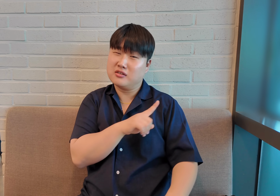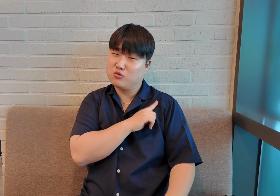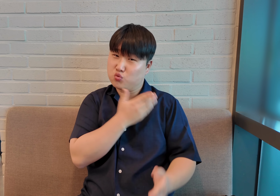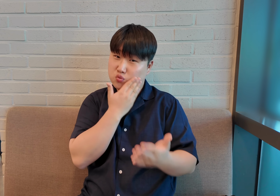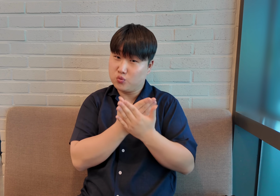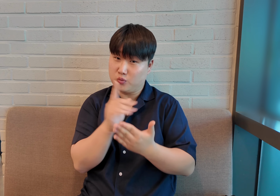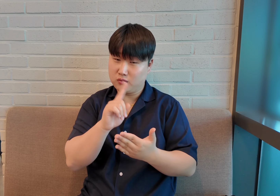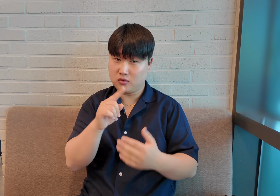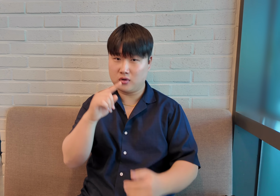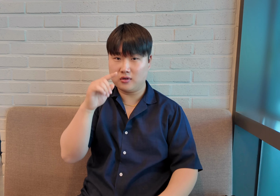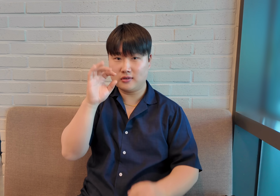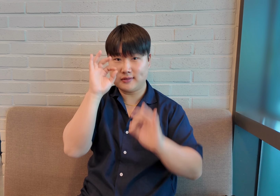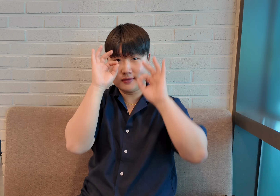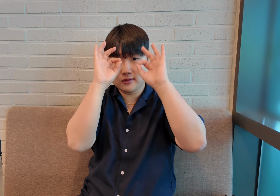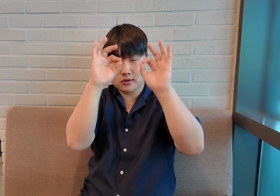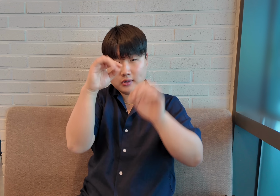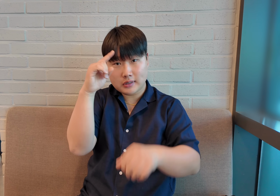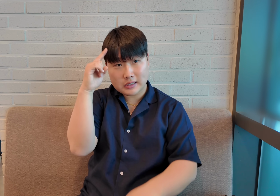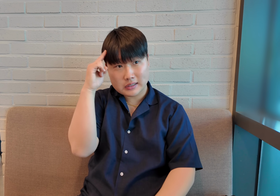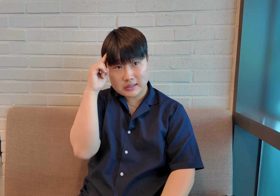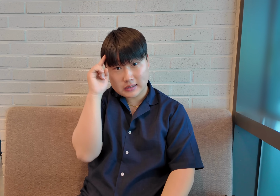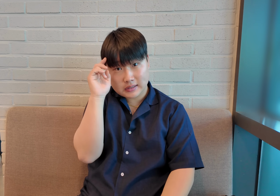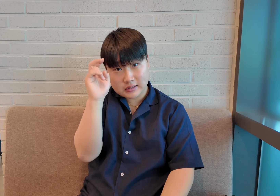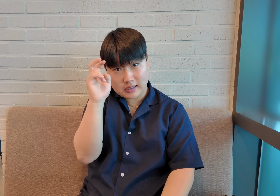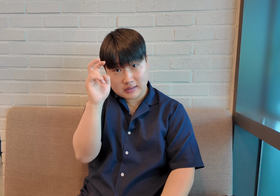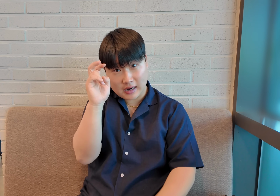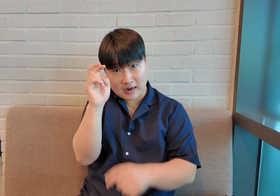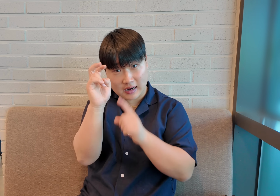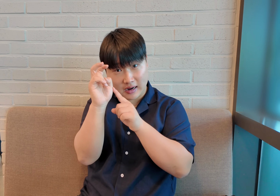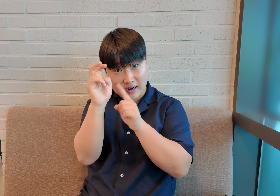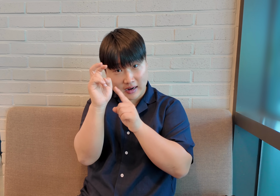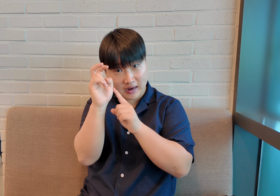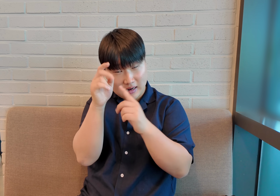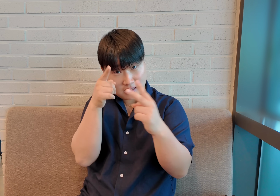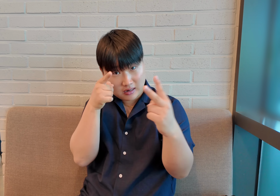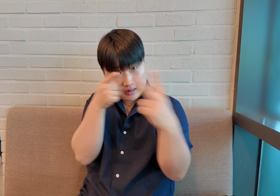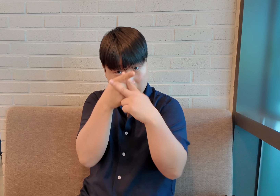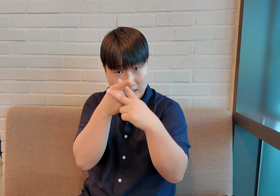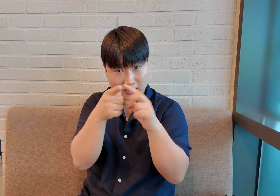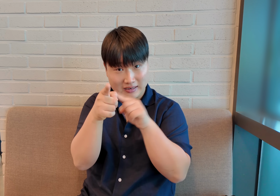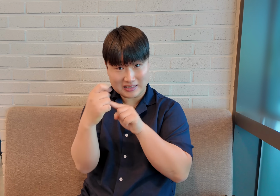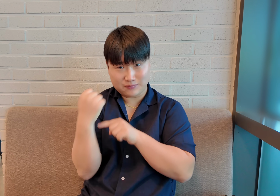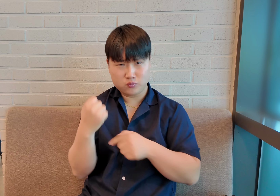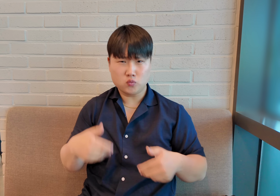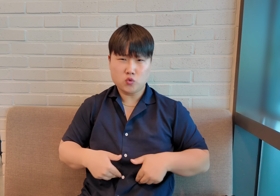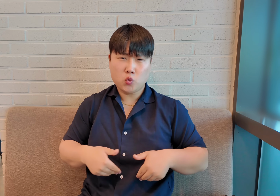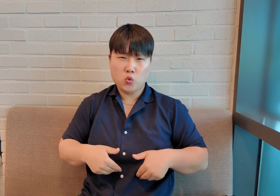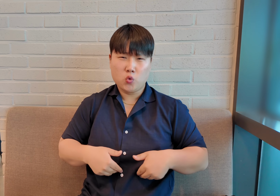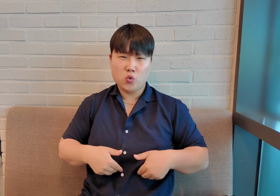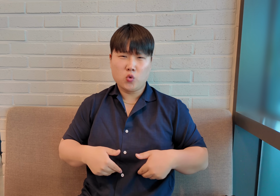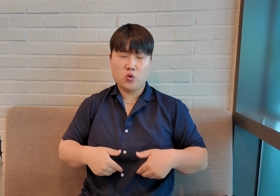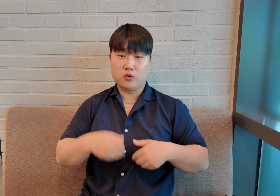I think you need the ability to reason in conversation.